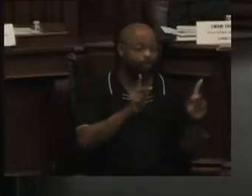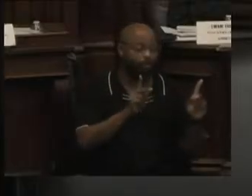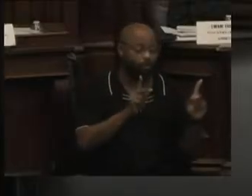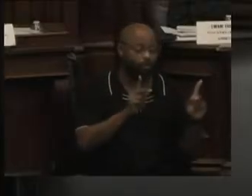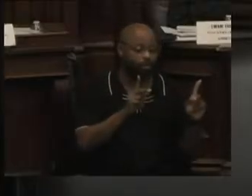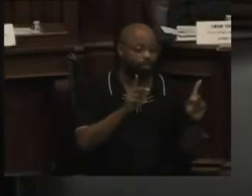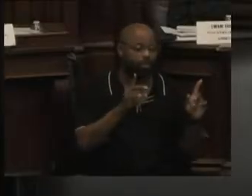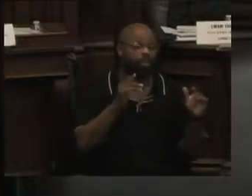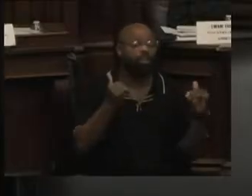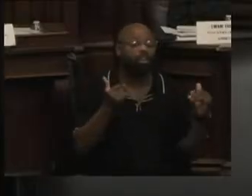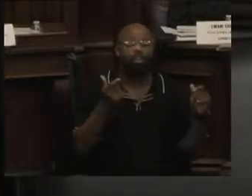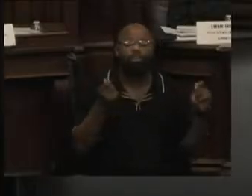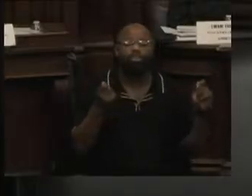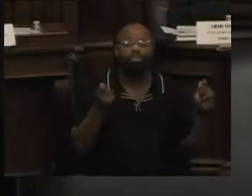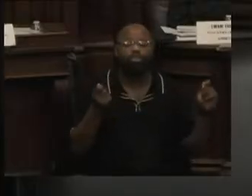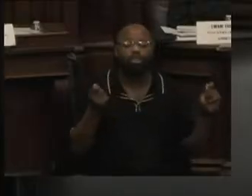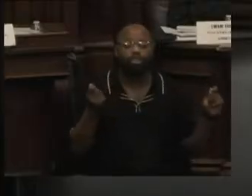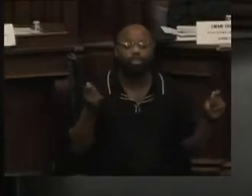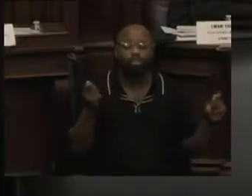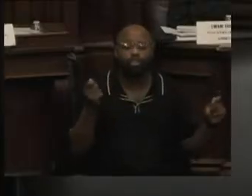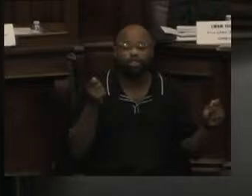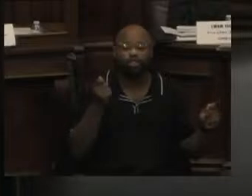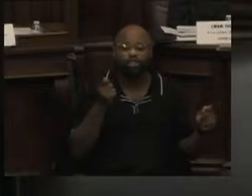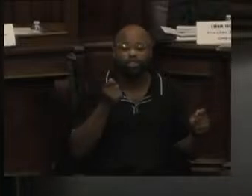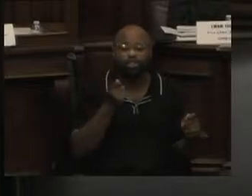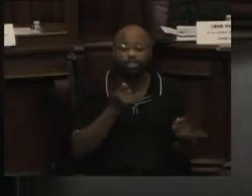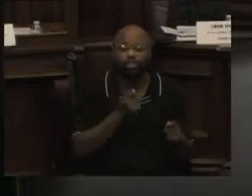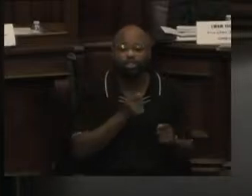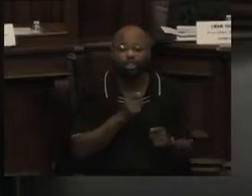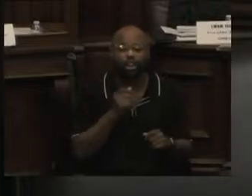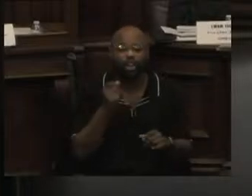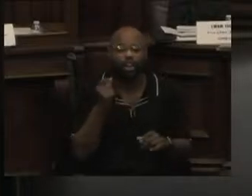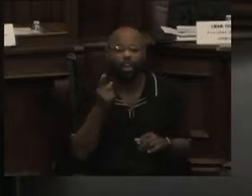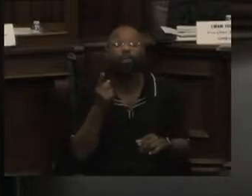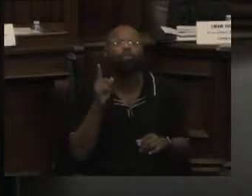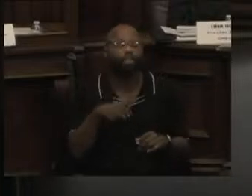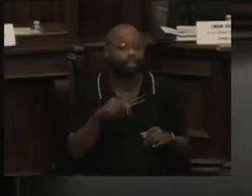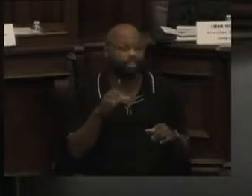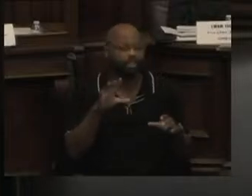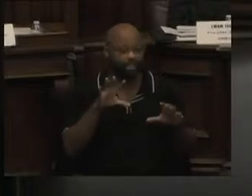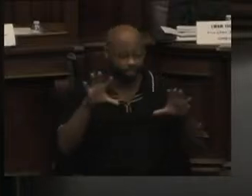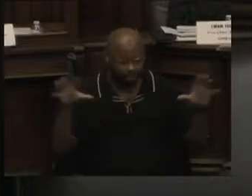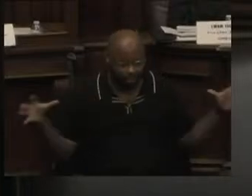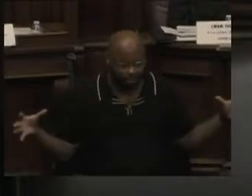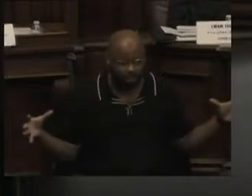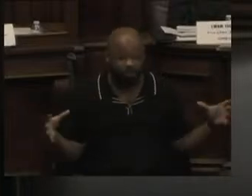right now, it was black and